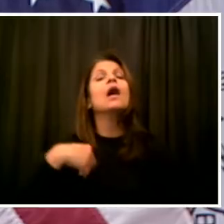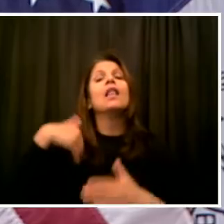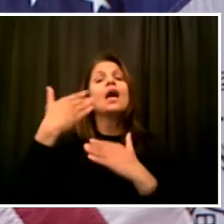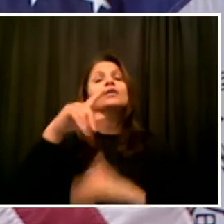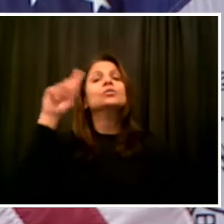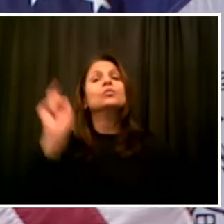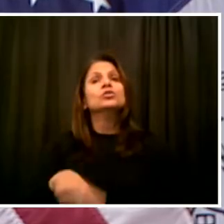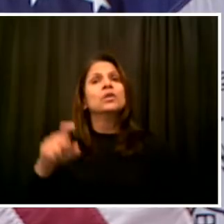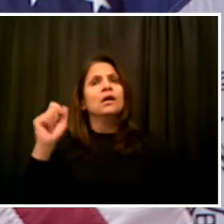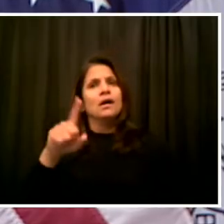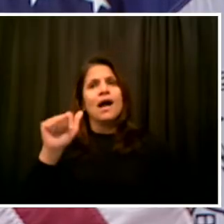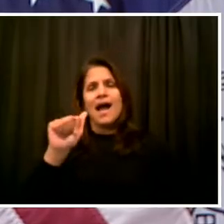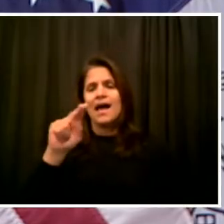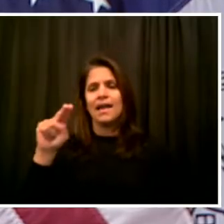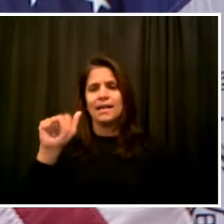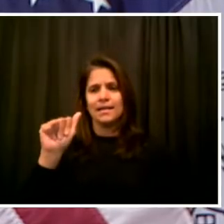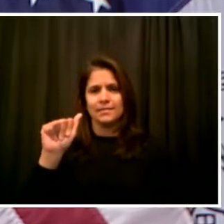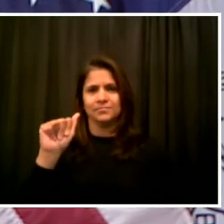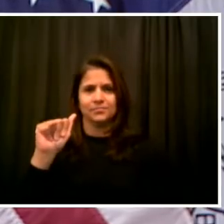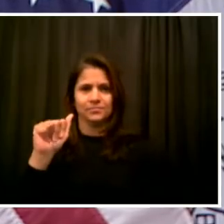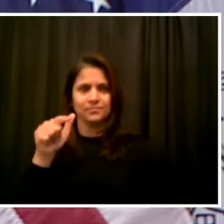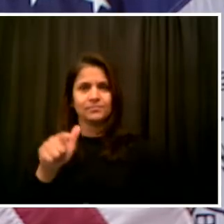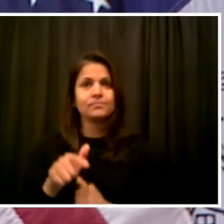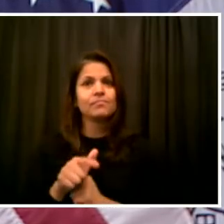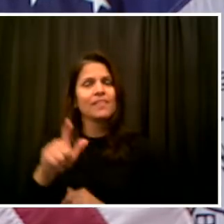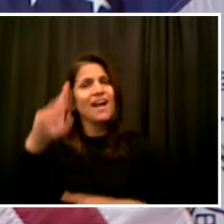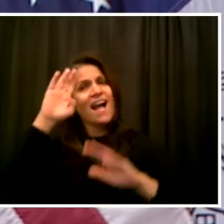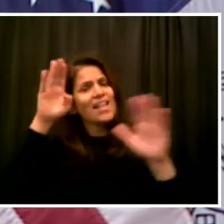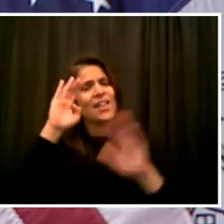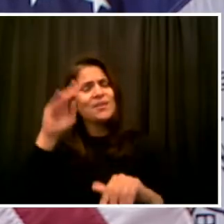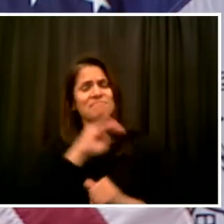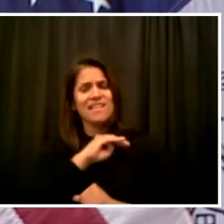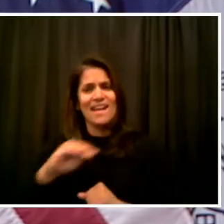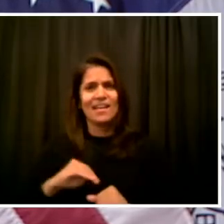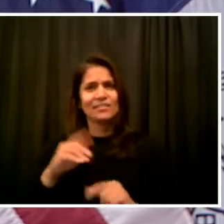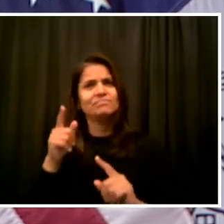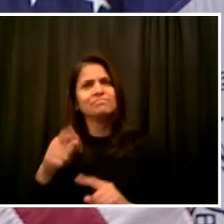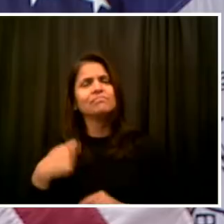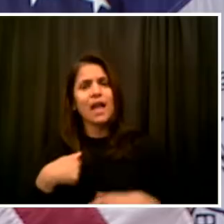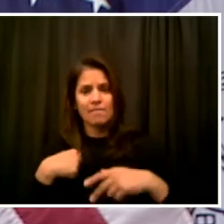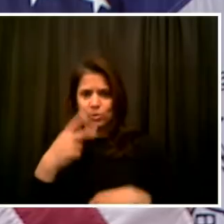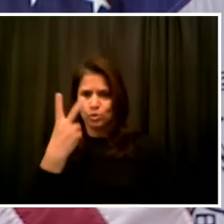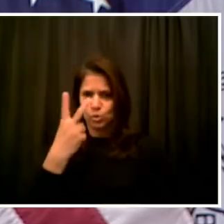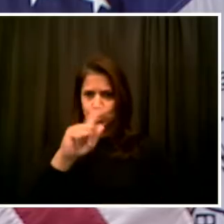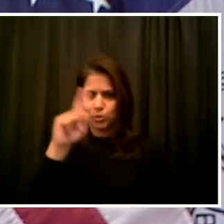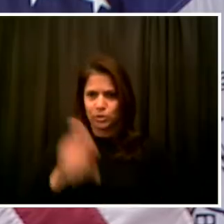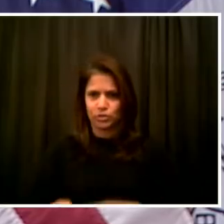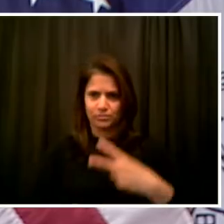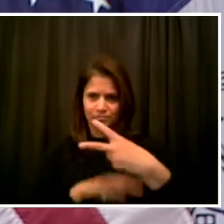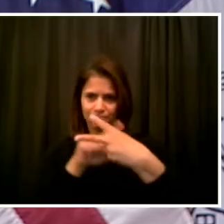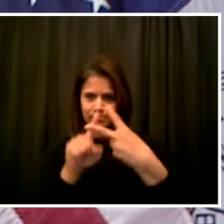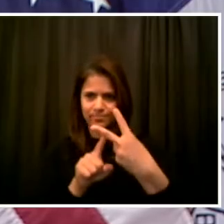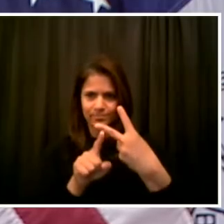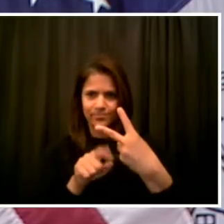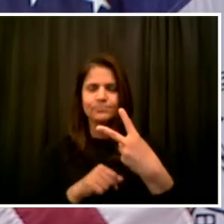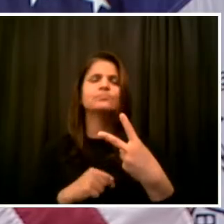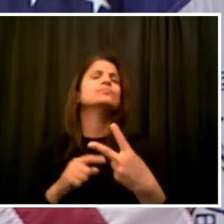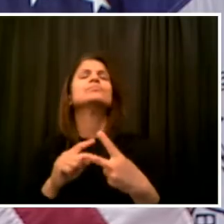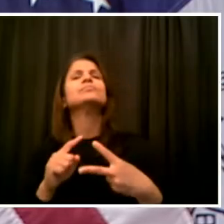IS ANNA FROM THE DAILY NEWS. ANNA? HI, MR. MAYOR. TWO QUESTIONS ABOUT THE COMMENTS